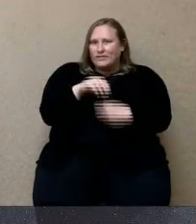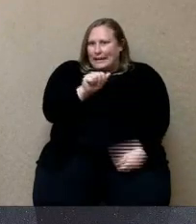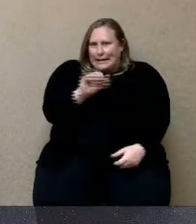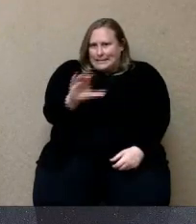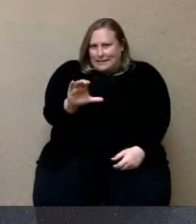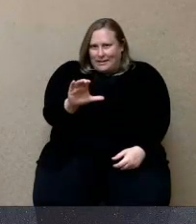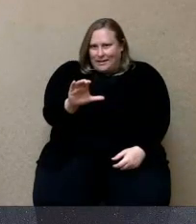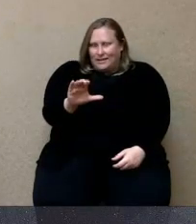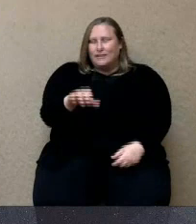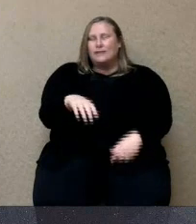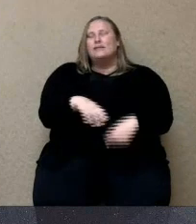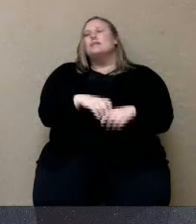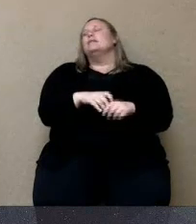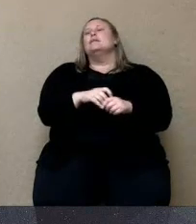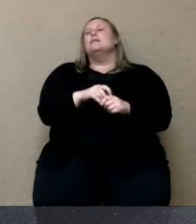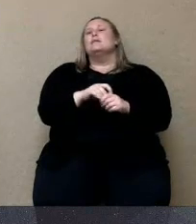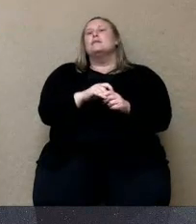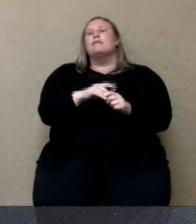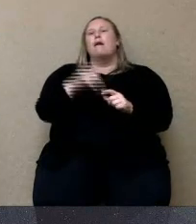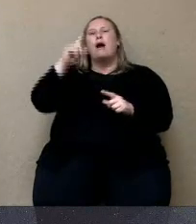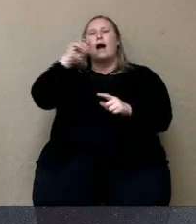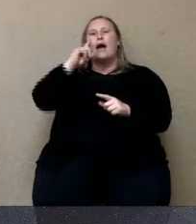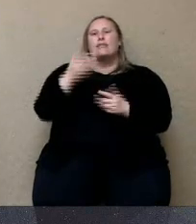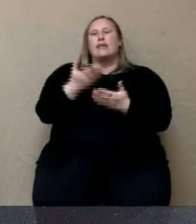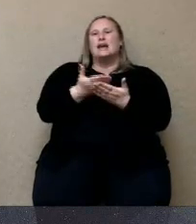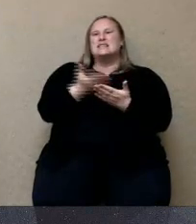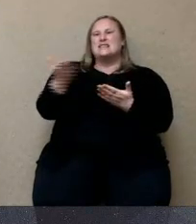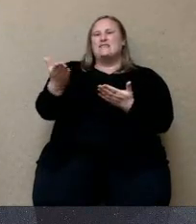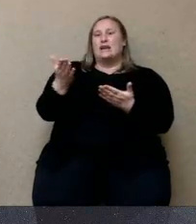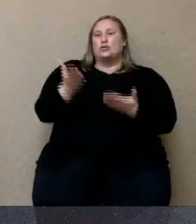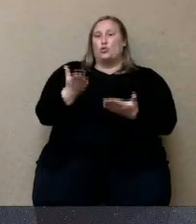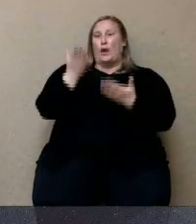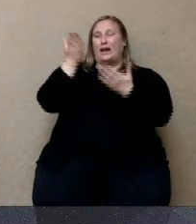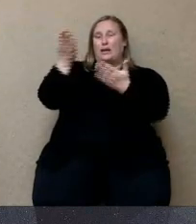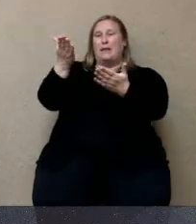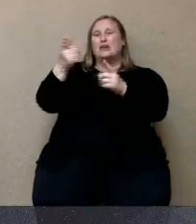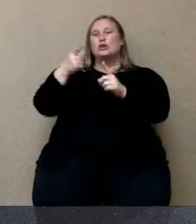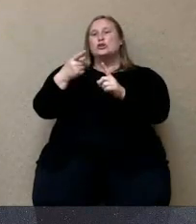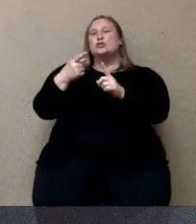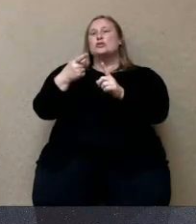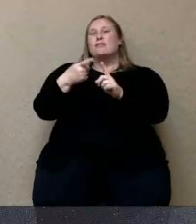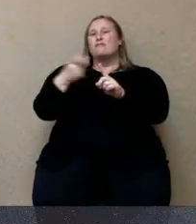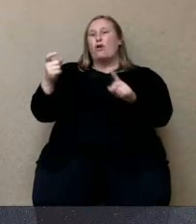I think the big thing is that typically a device recommendation has to come from a licensed SLP in order